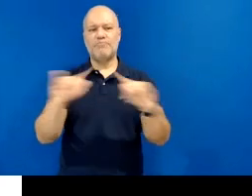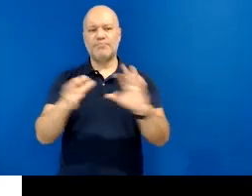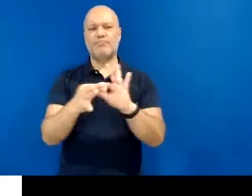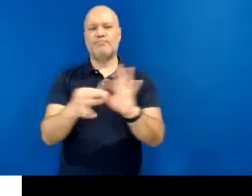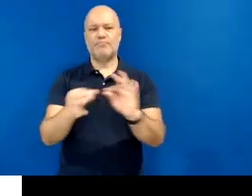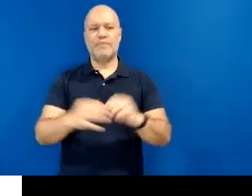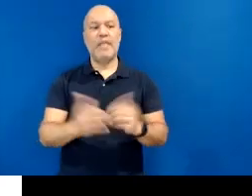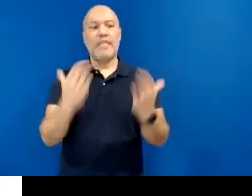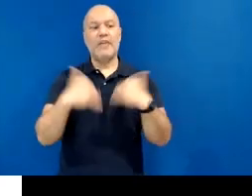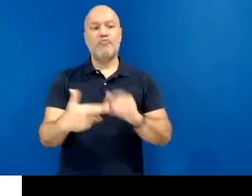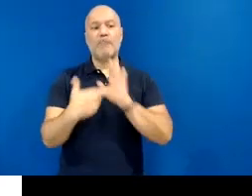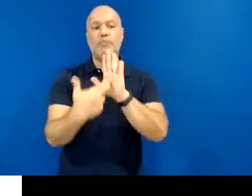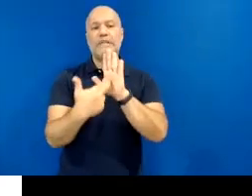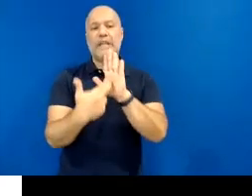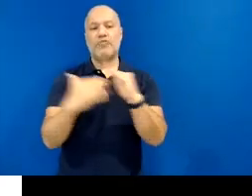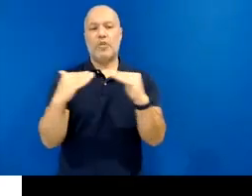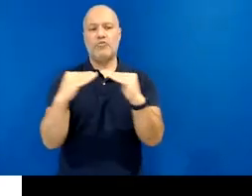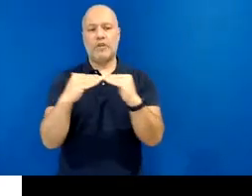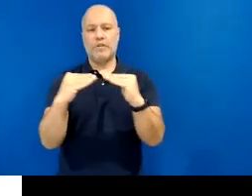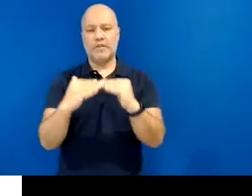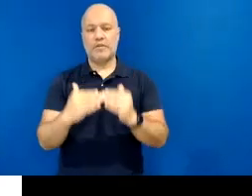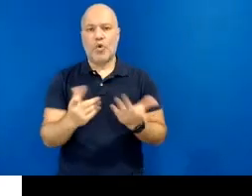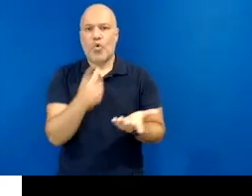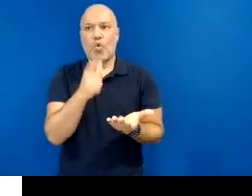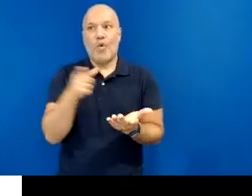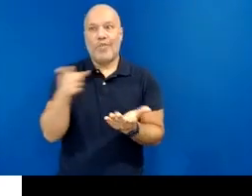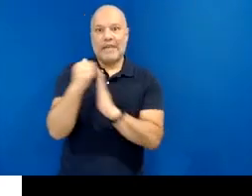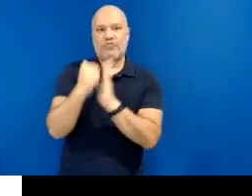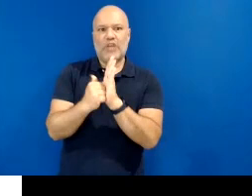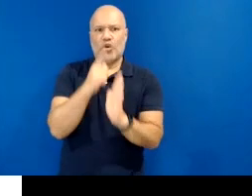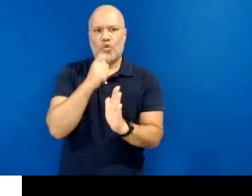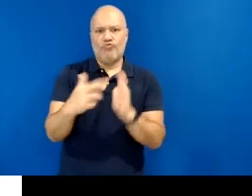Who represents the agenda, is that our agenda?